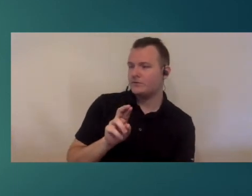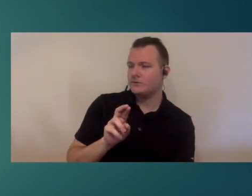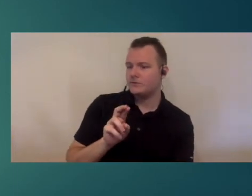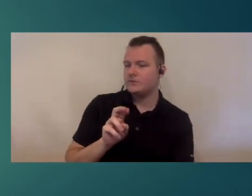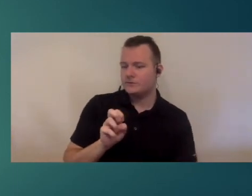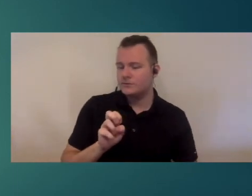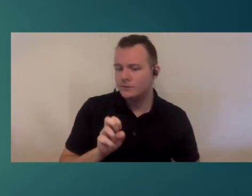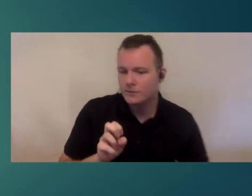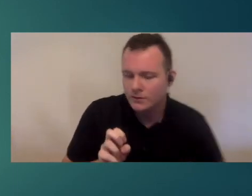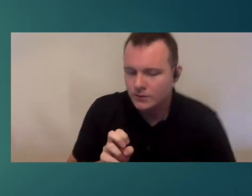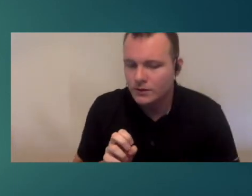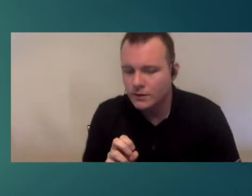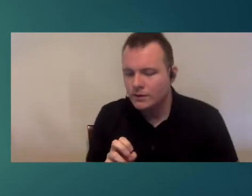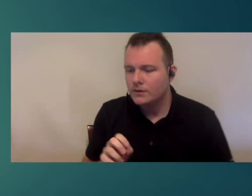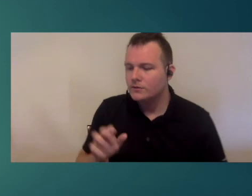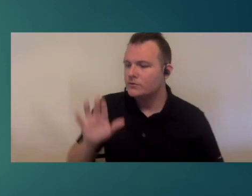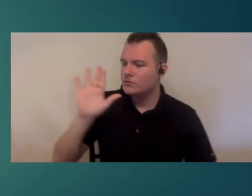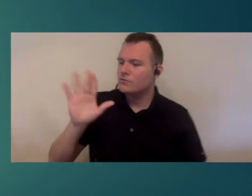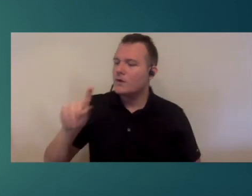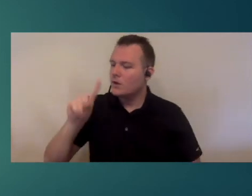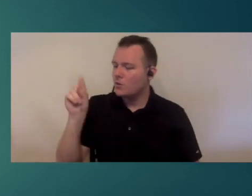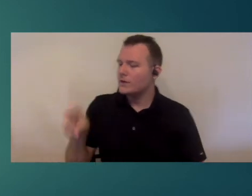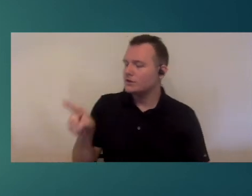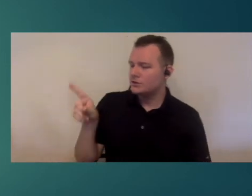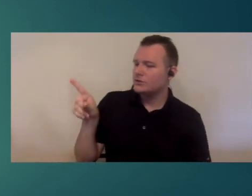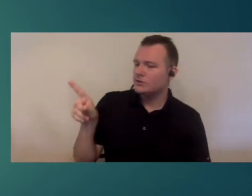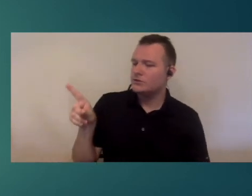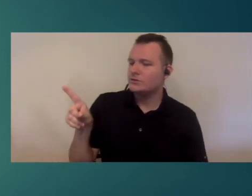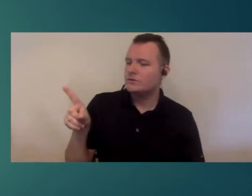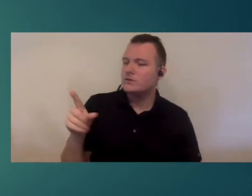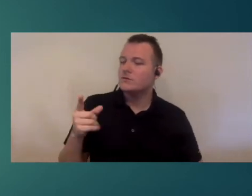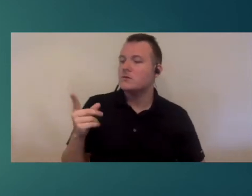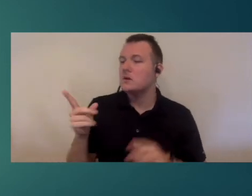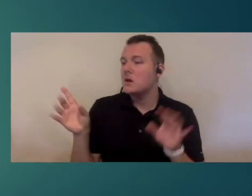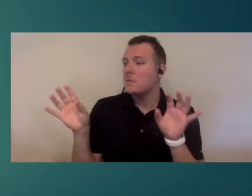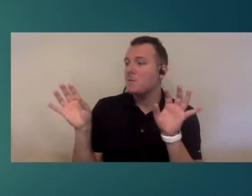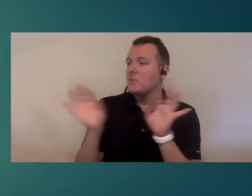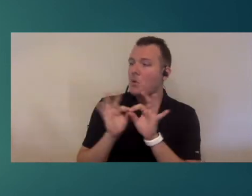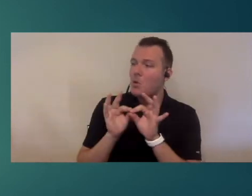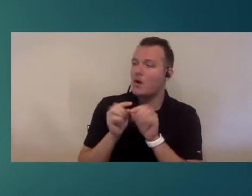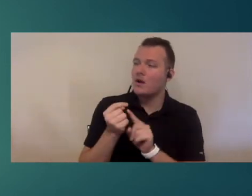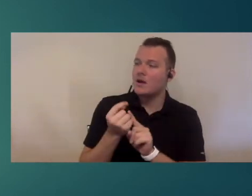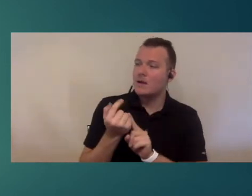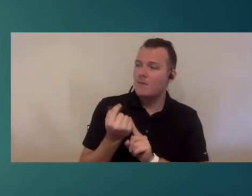great question. Things I would keep off at this point in